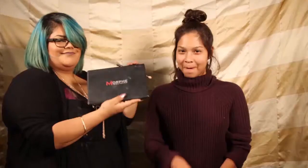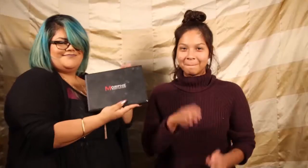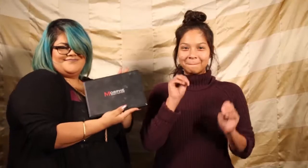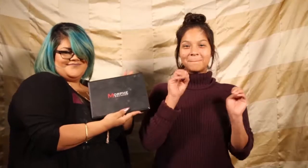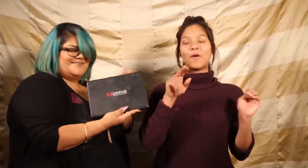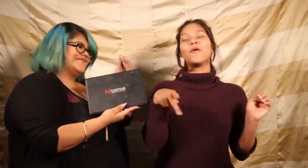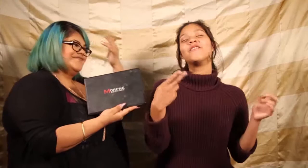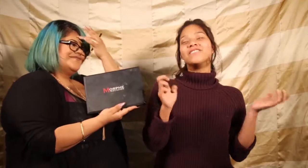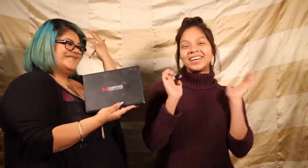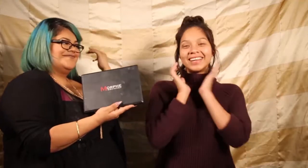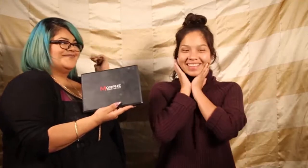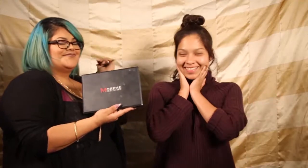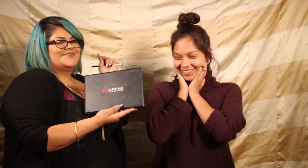MORPHE!!!!